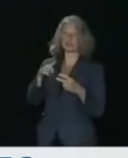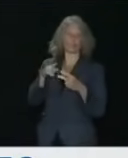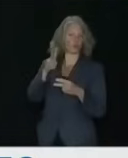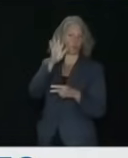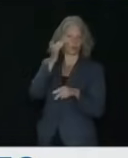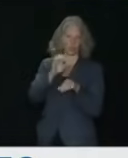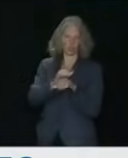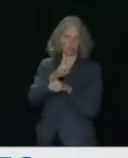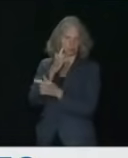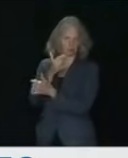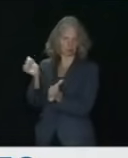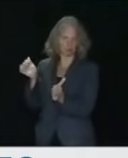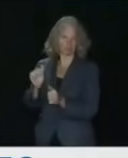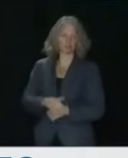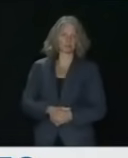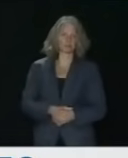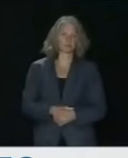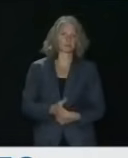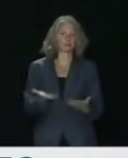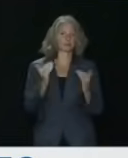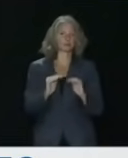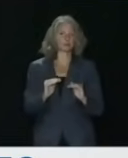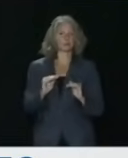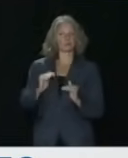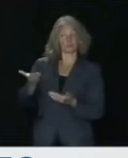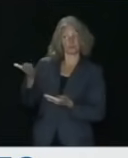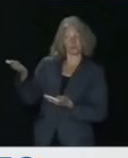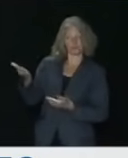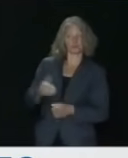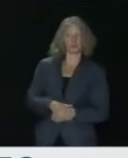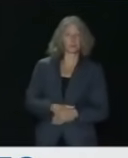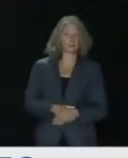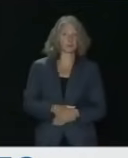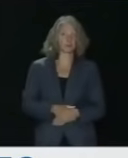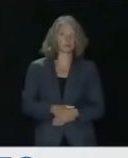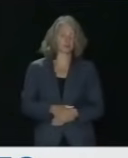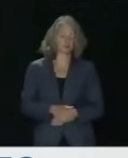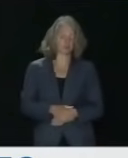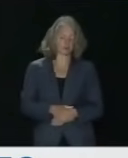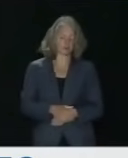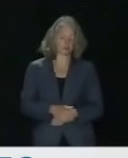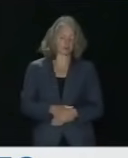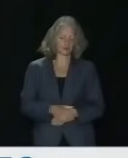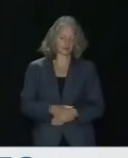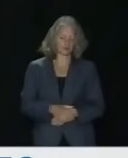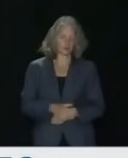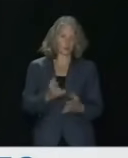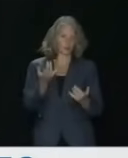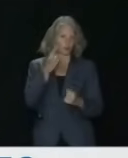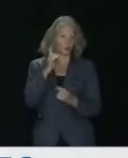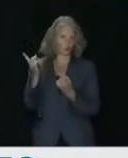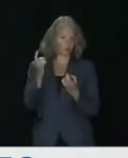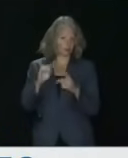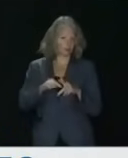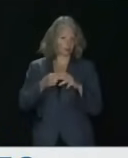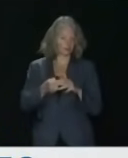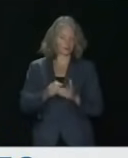YOU CAN ASK YOUR QUESTION IN EITHER OFFICIAL LANGUAGE. [End of Interpretation]